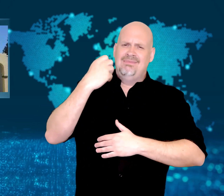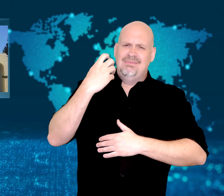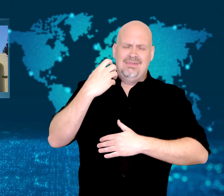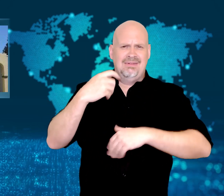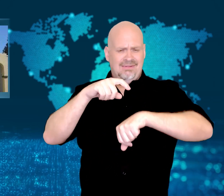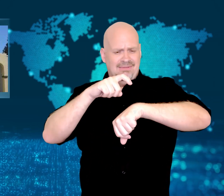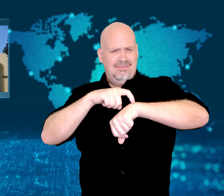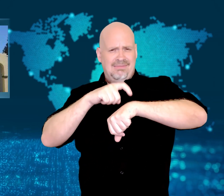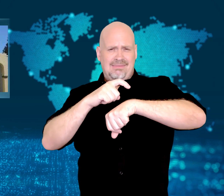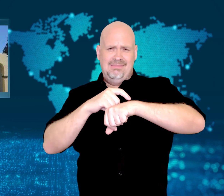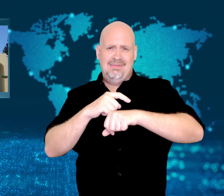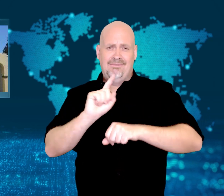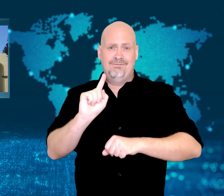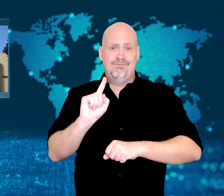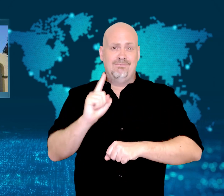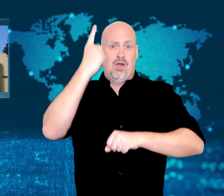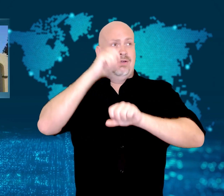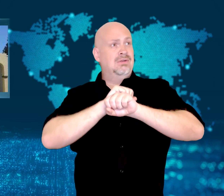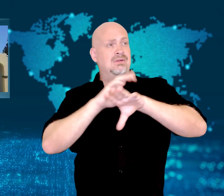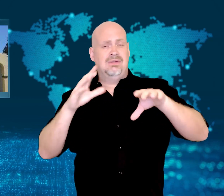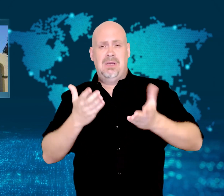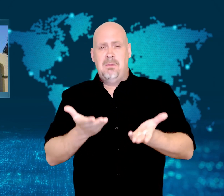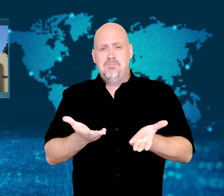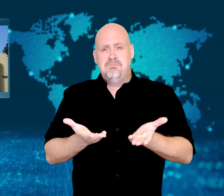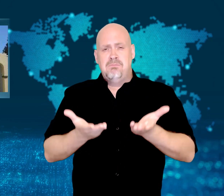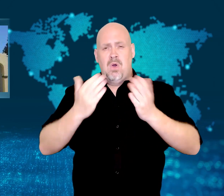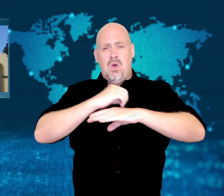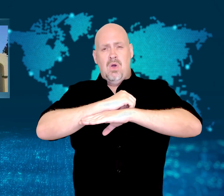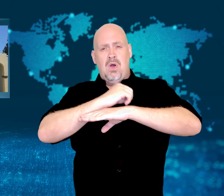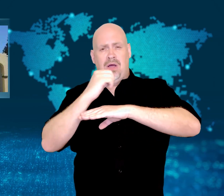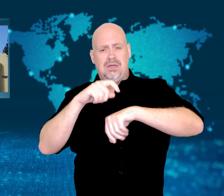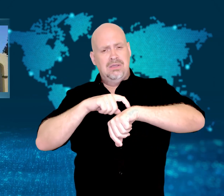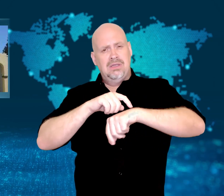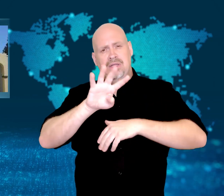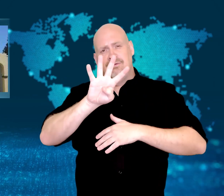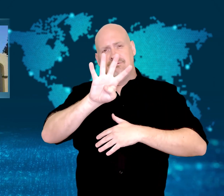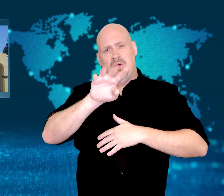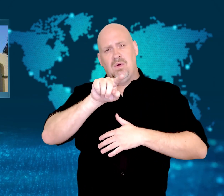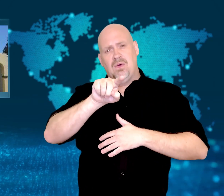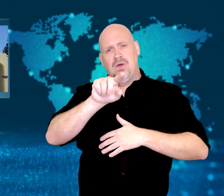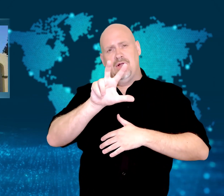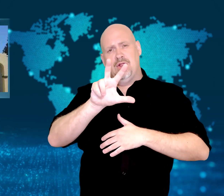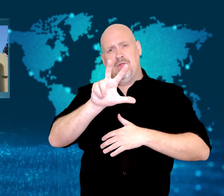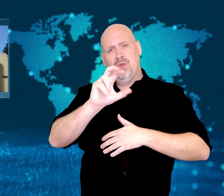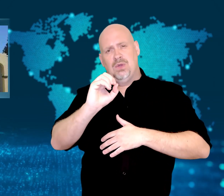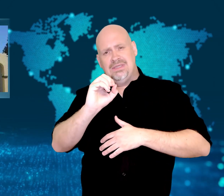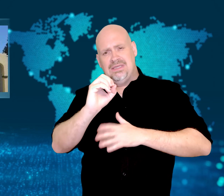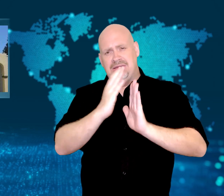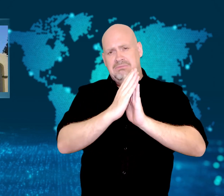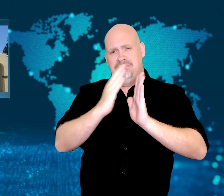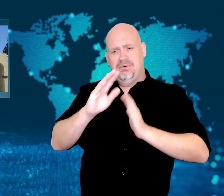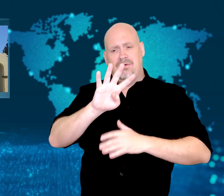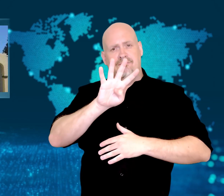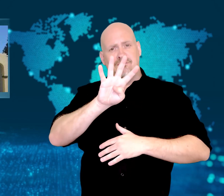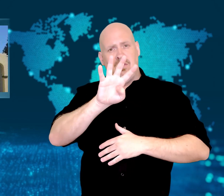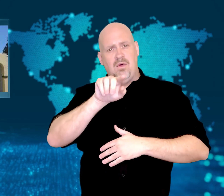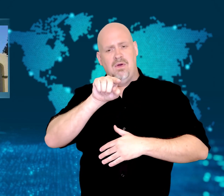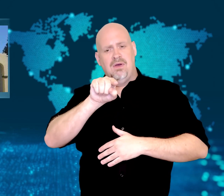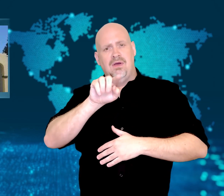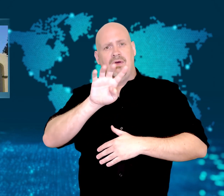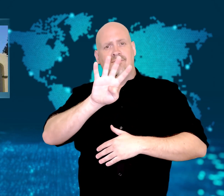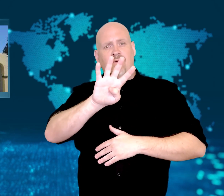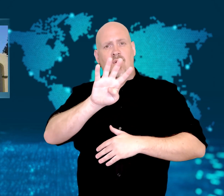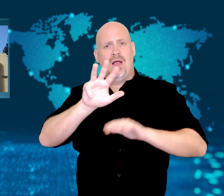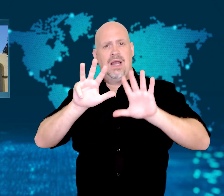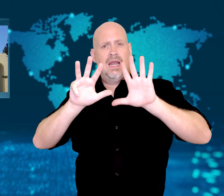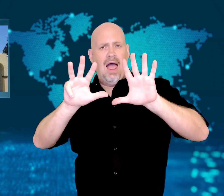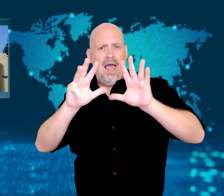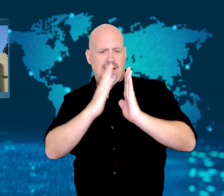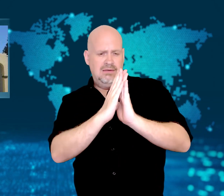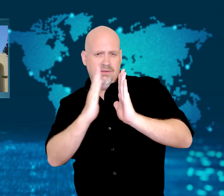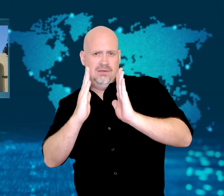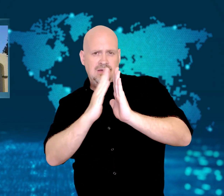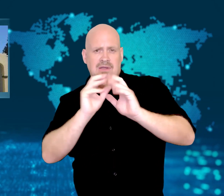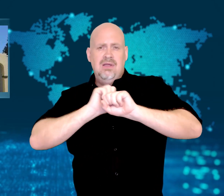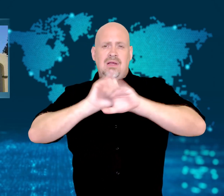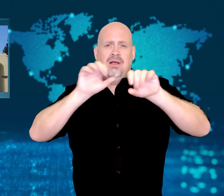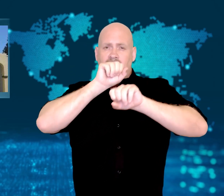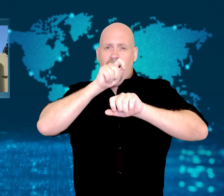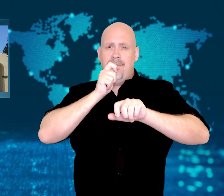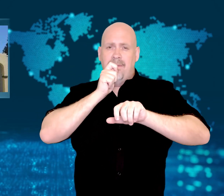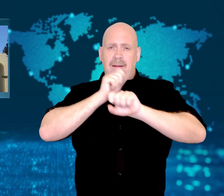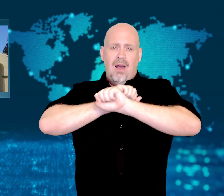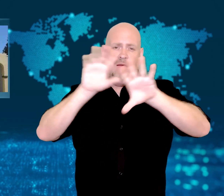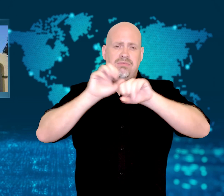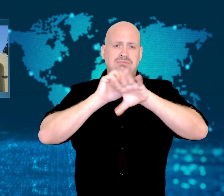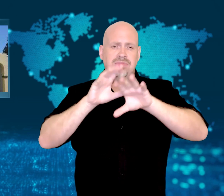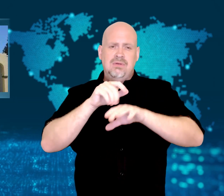As a result, authorities banned the use of loudspeakers